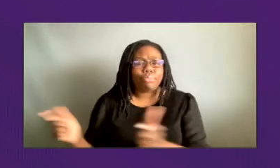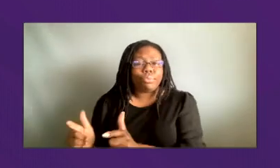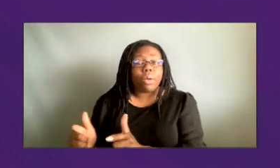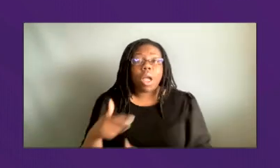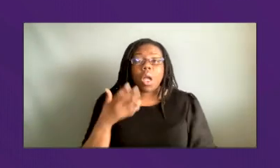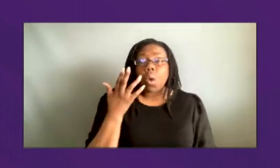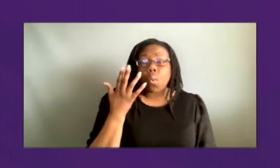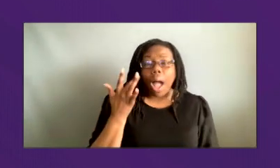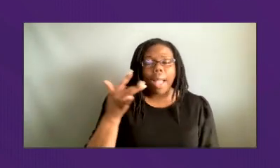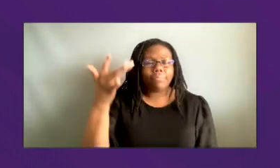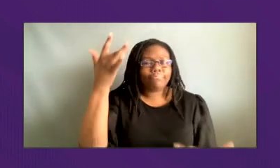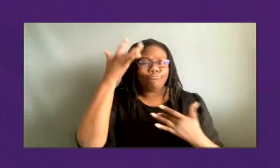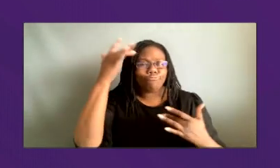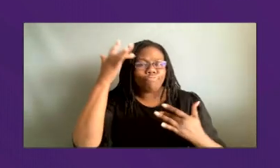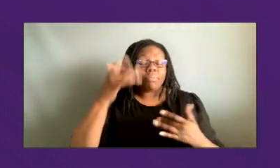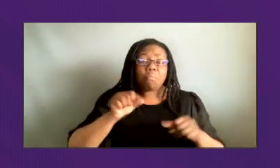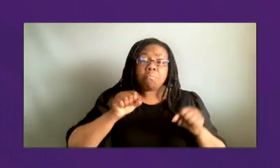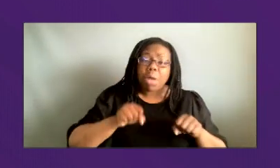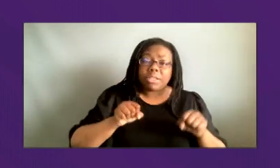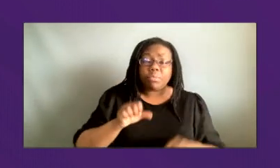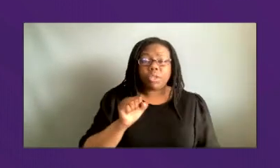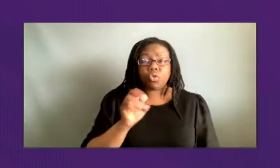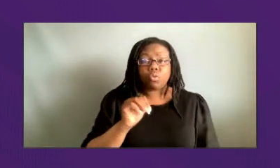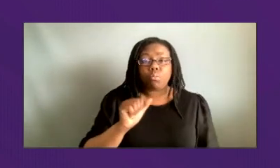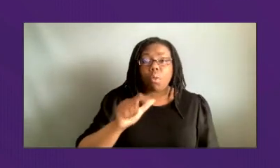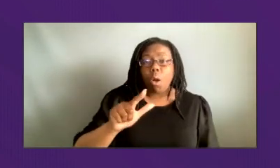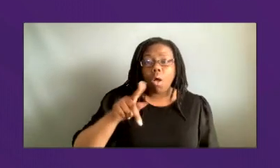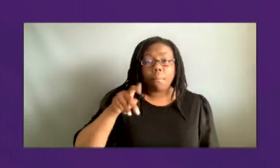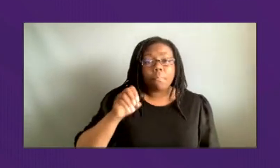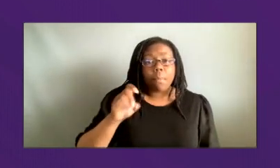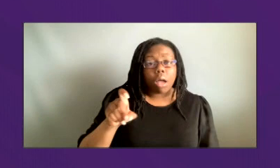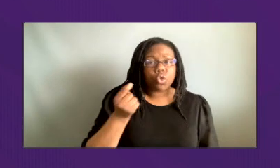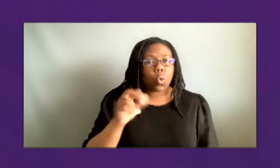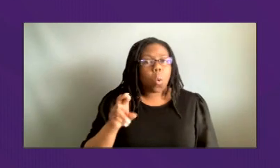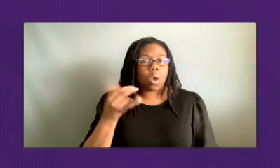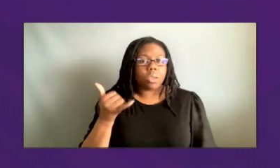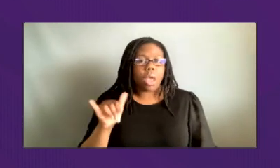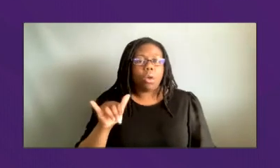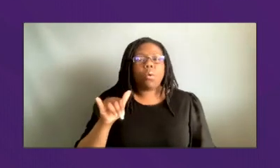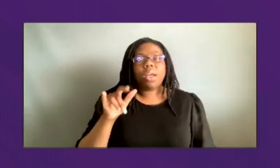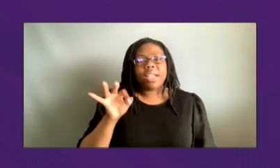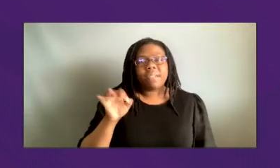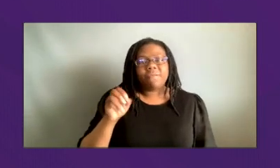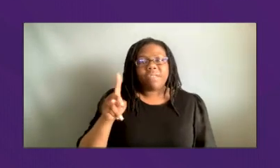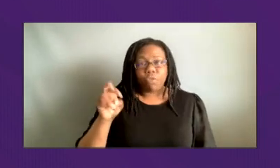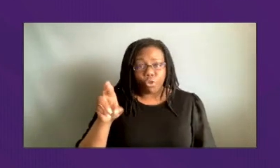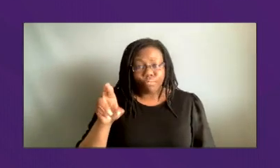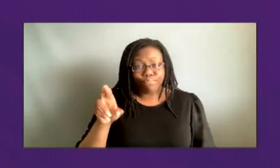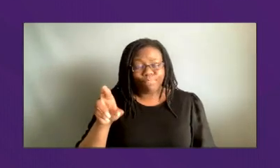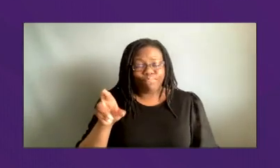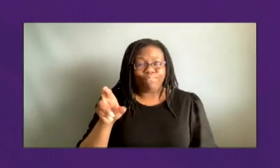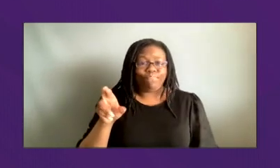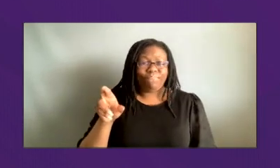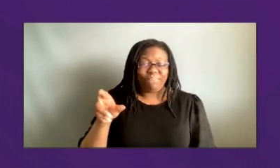or possibly yellow fever. By the time of the first Thanksgiving, that event in 1621, the Wampanoag,